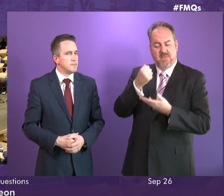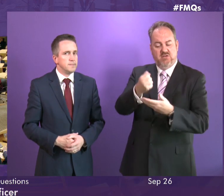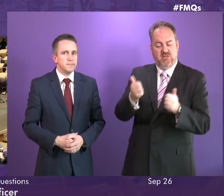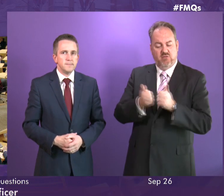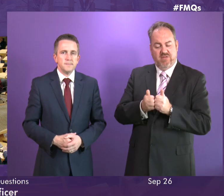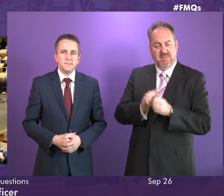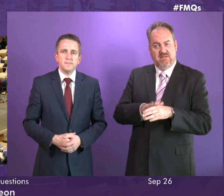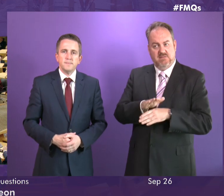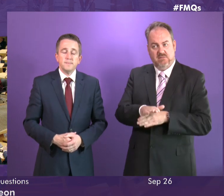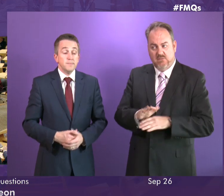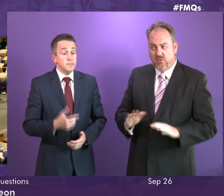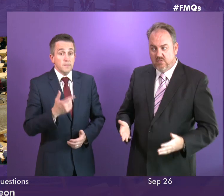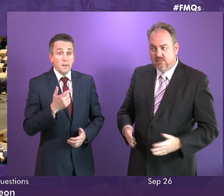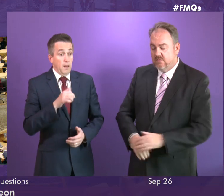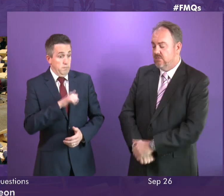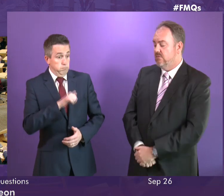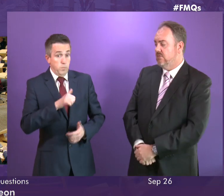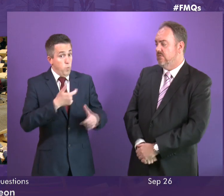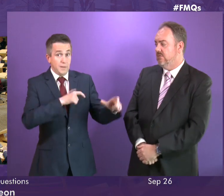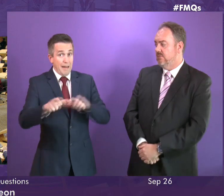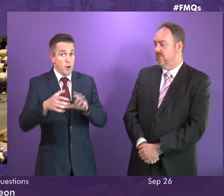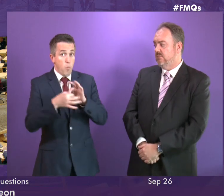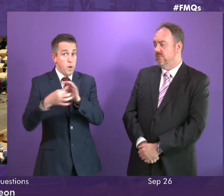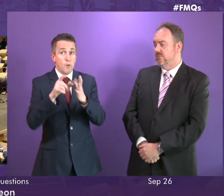The First Minister: We will continue to work with COSLA to give